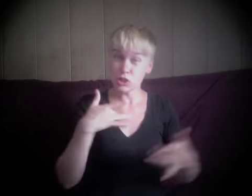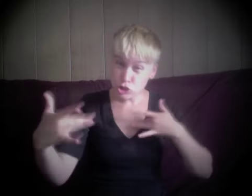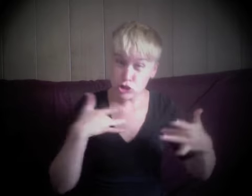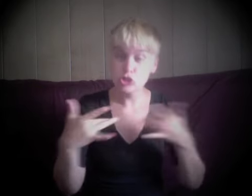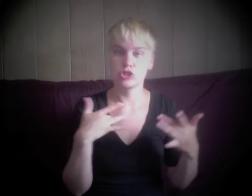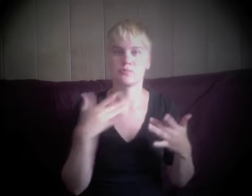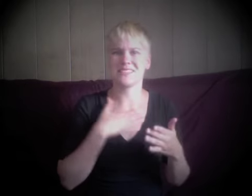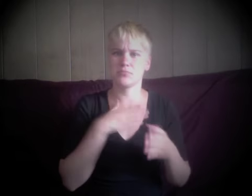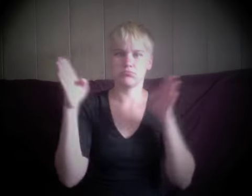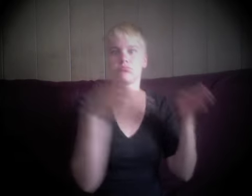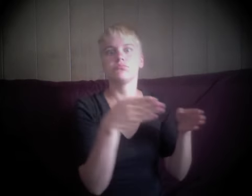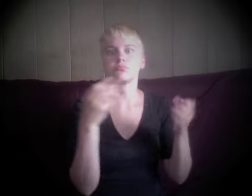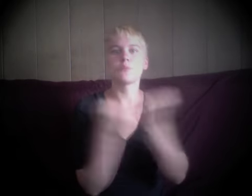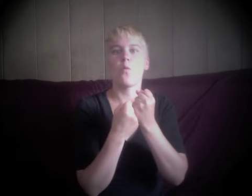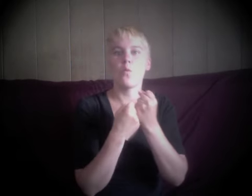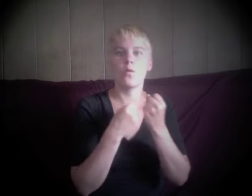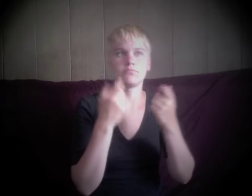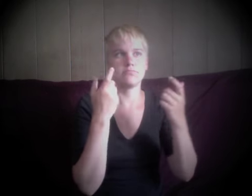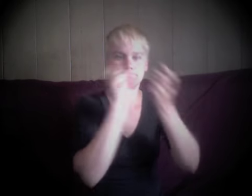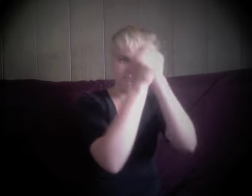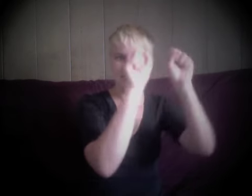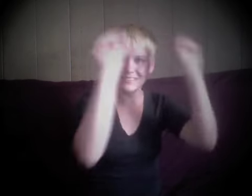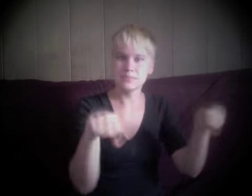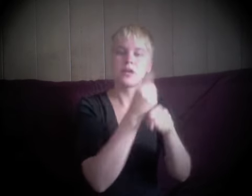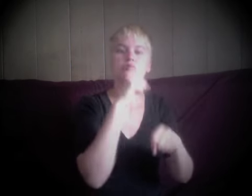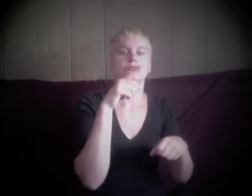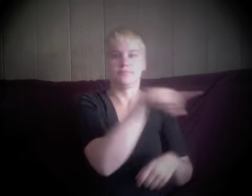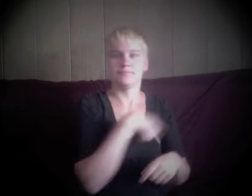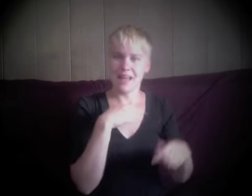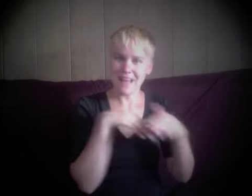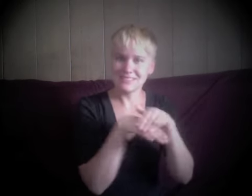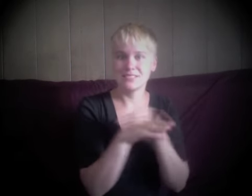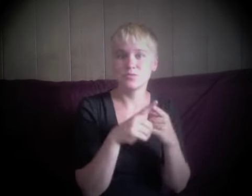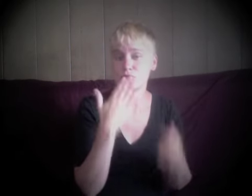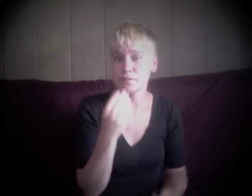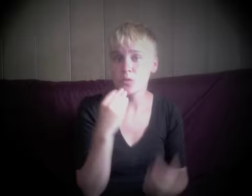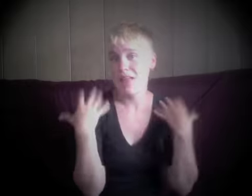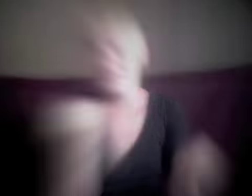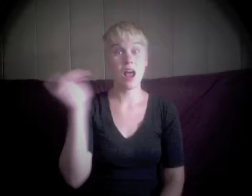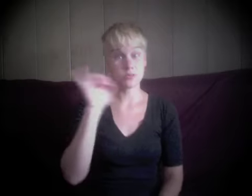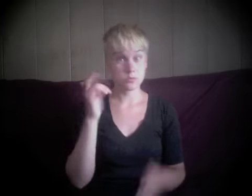then put in your effort to changing the system so everyone has access to healthy food.